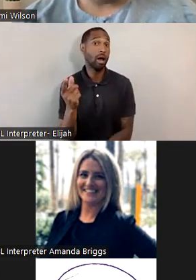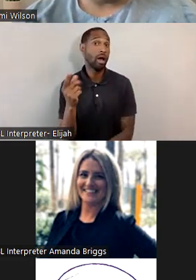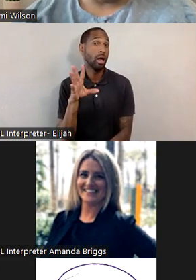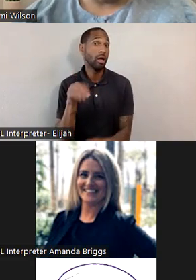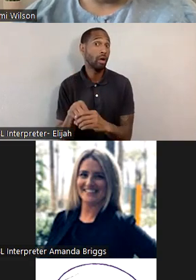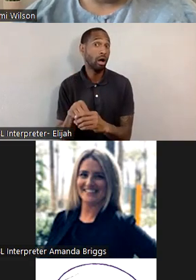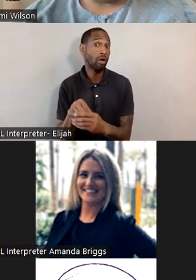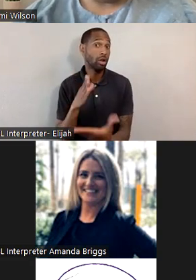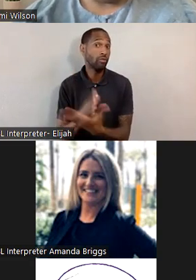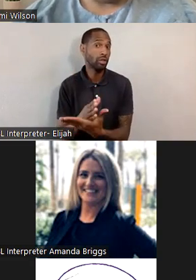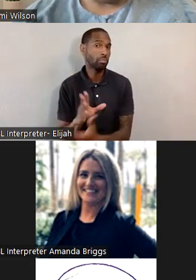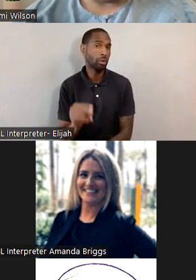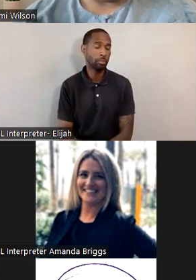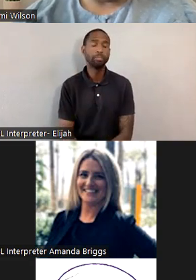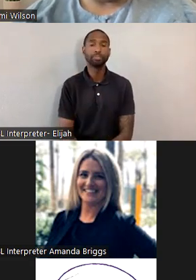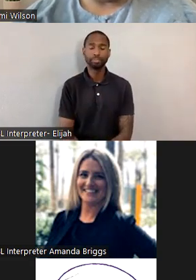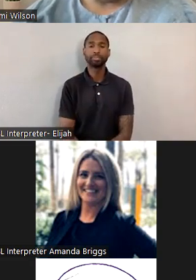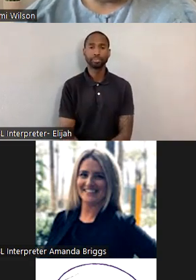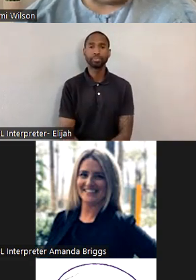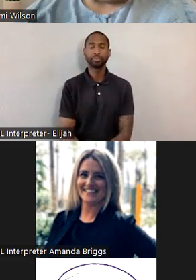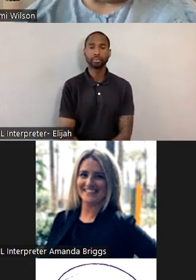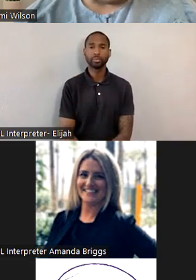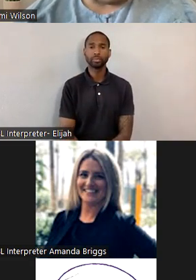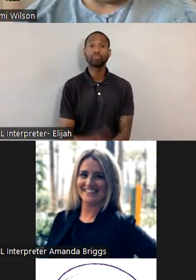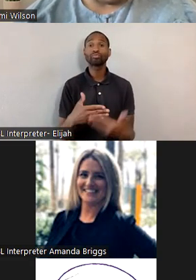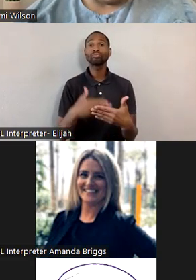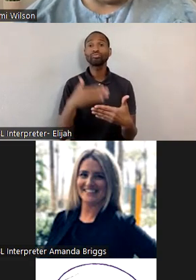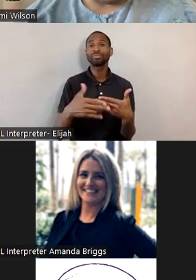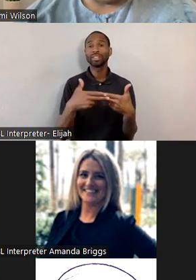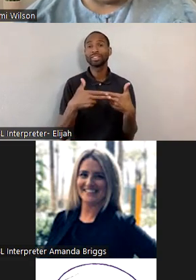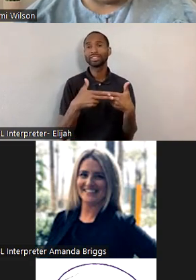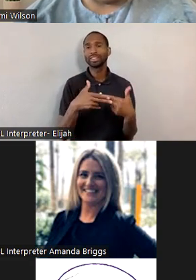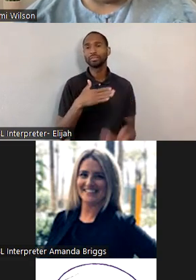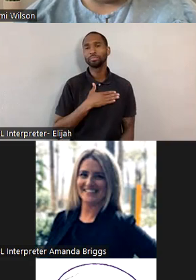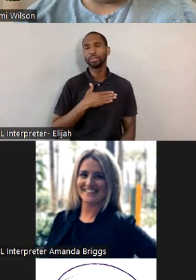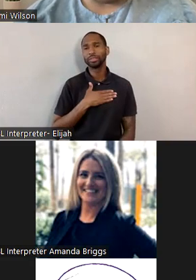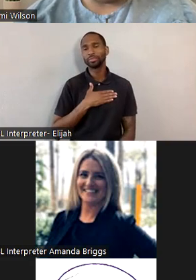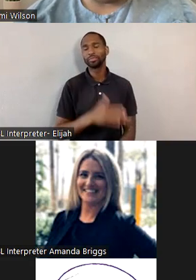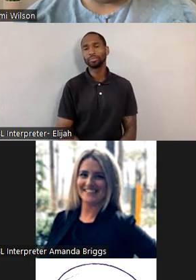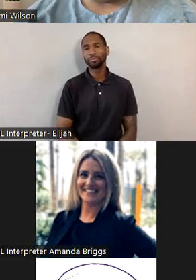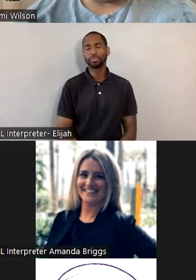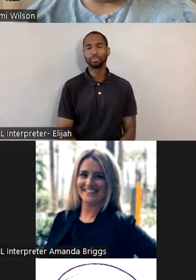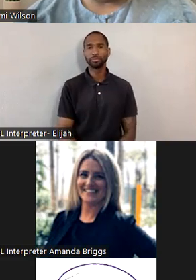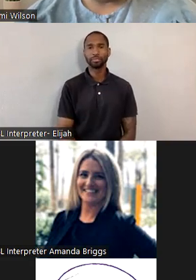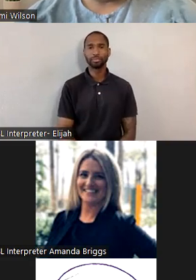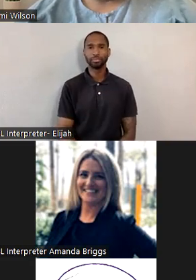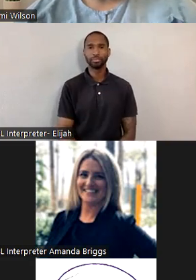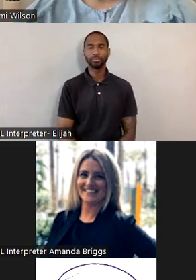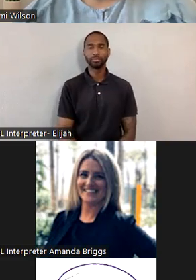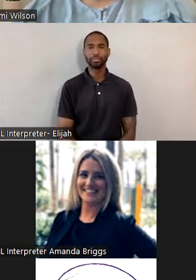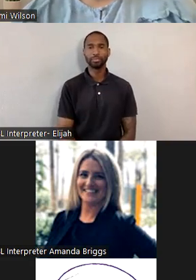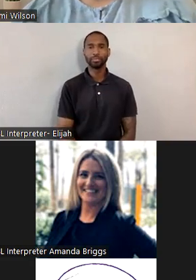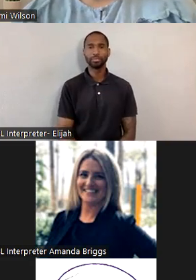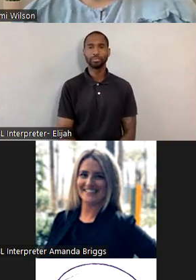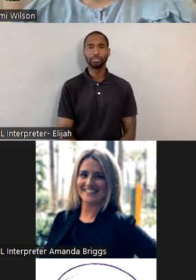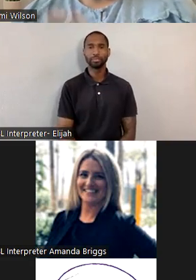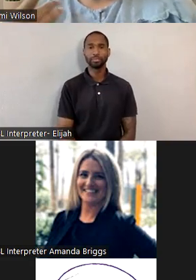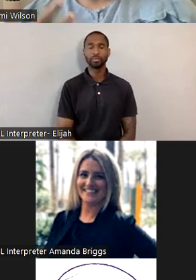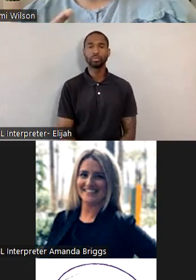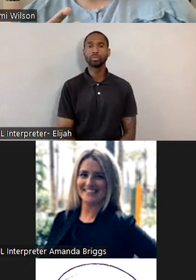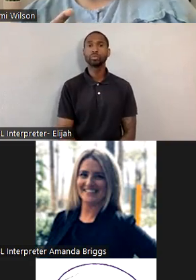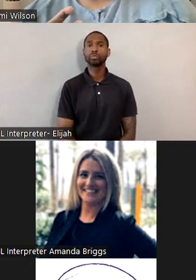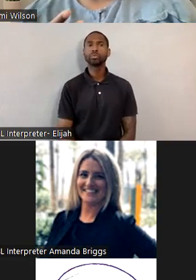Next slide, please. So what can we do? You know this